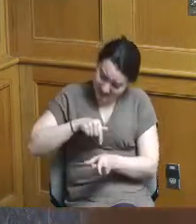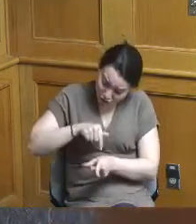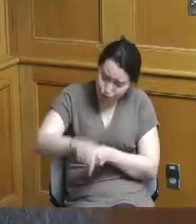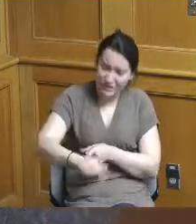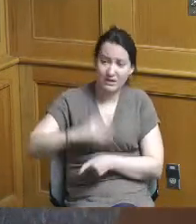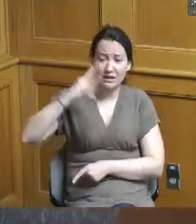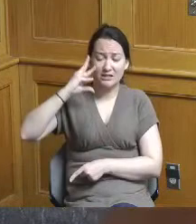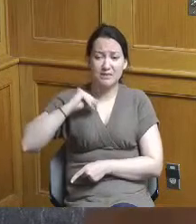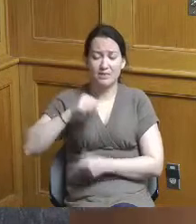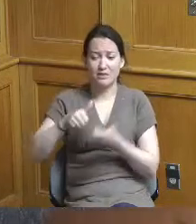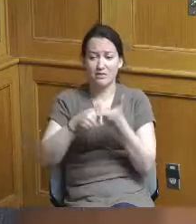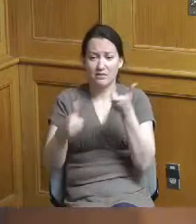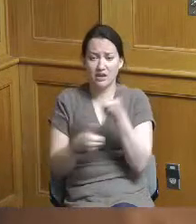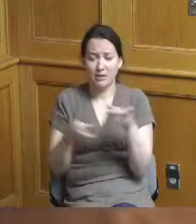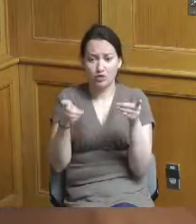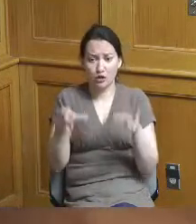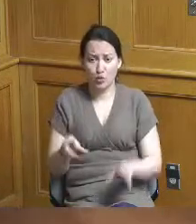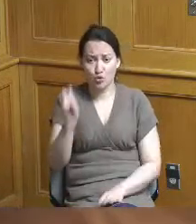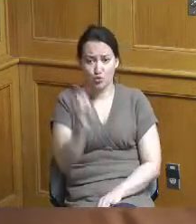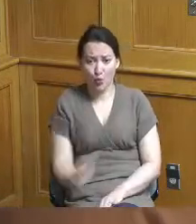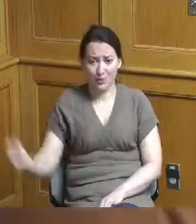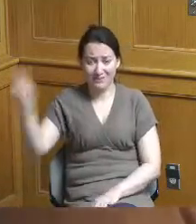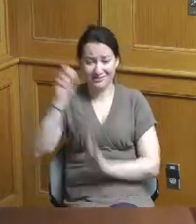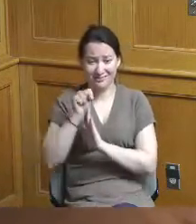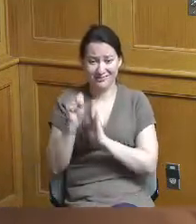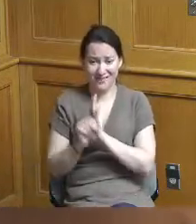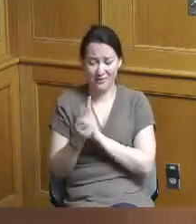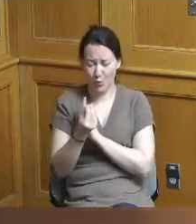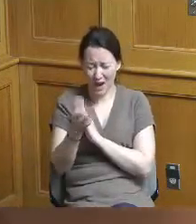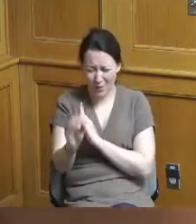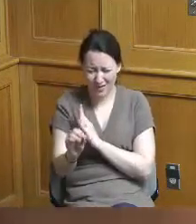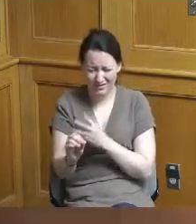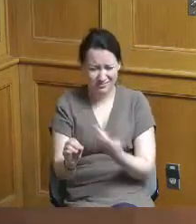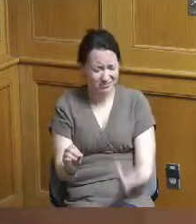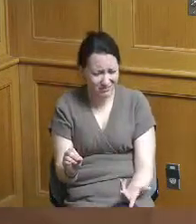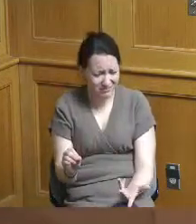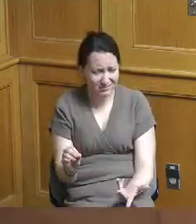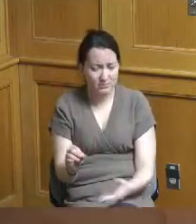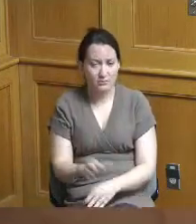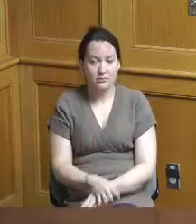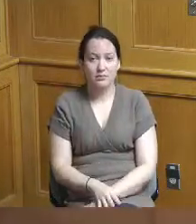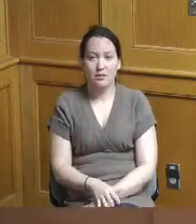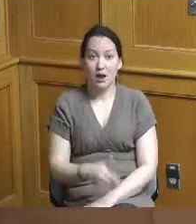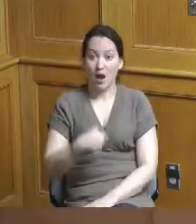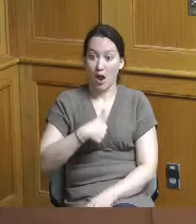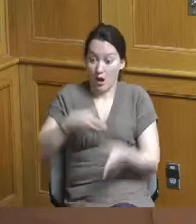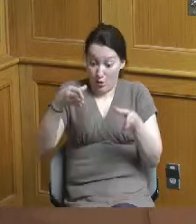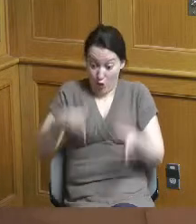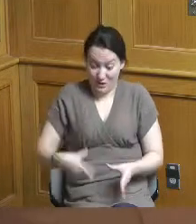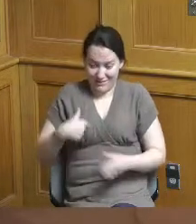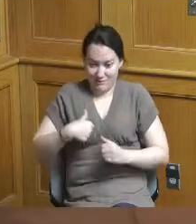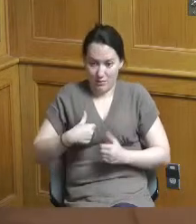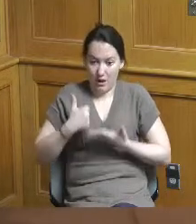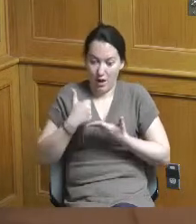deputy Director of Tourism for the whole state of Ohio someone who actually helped create the CFA